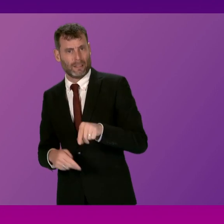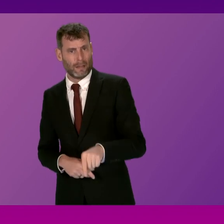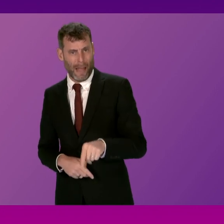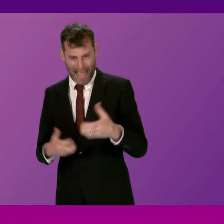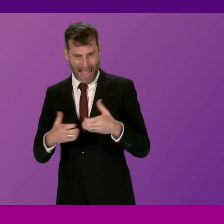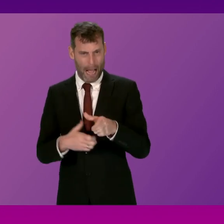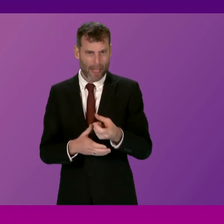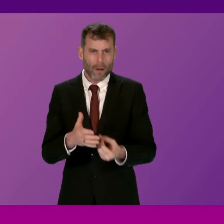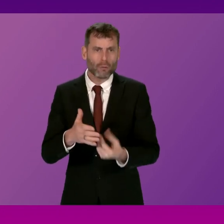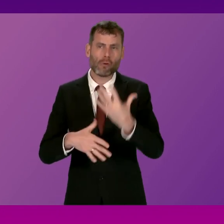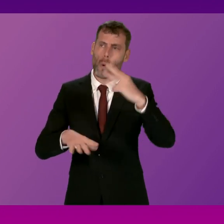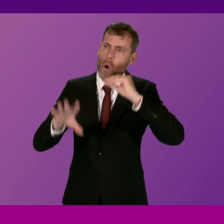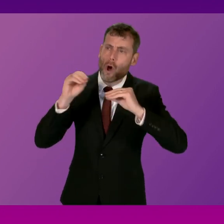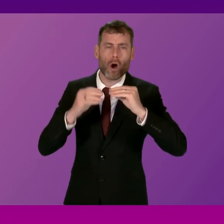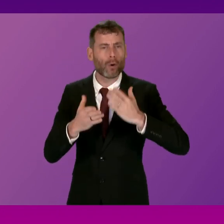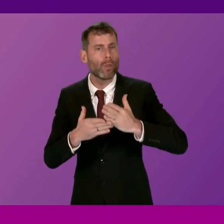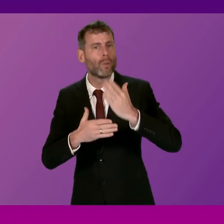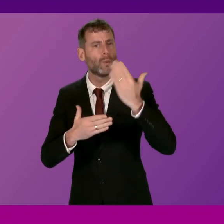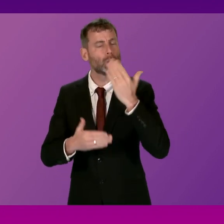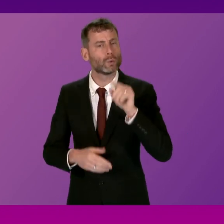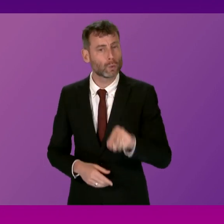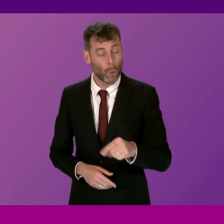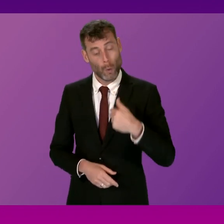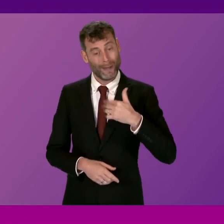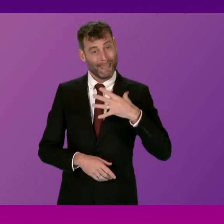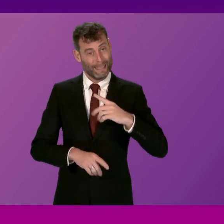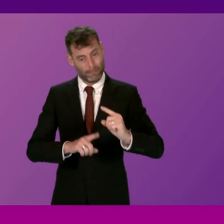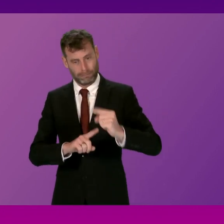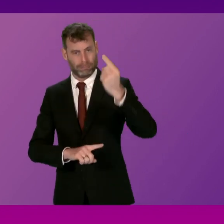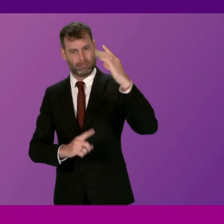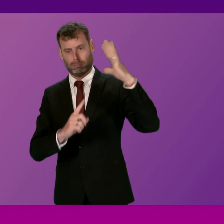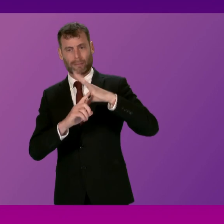We heard in the debate last month on my Disabled Children and Young People Bill how badly we are failing them.